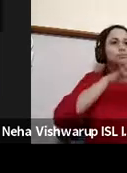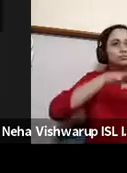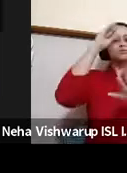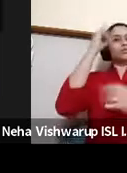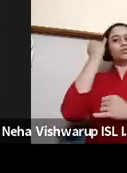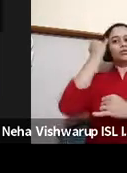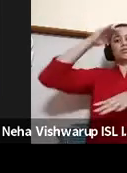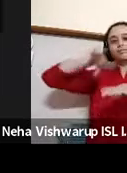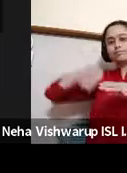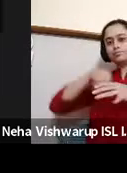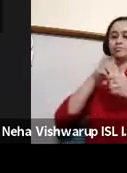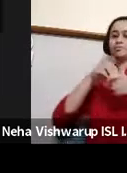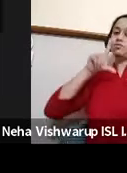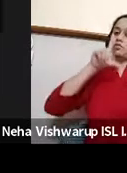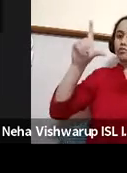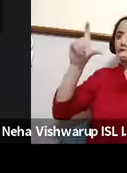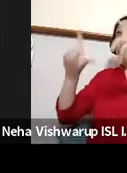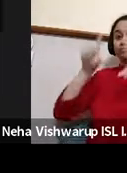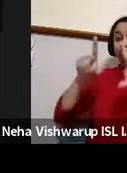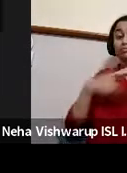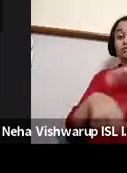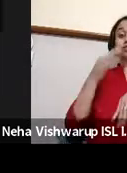although hindi cinema had a significant impact on punjabi